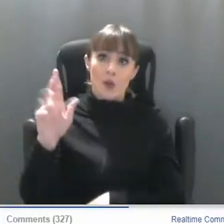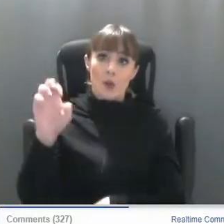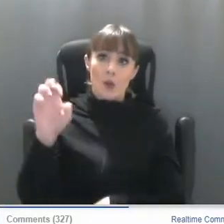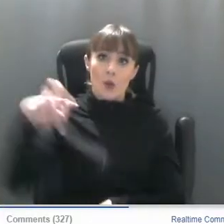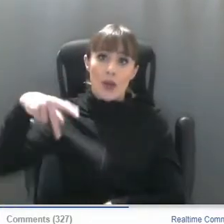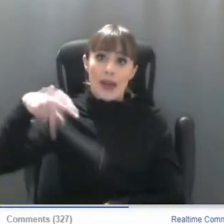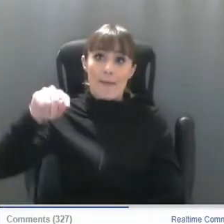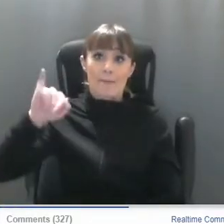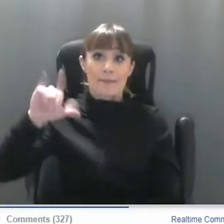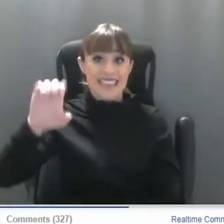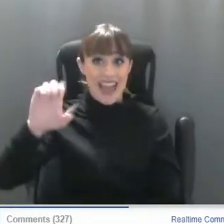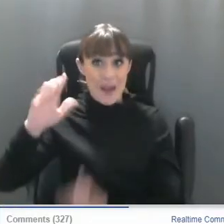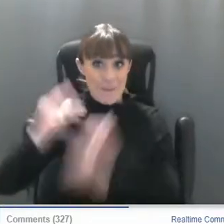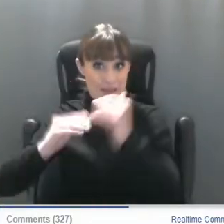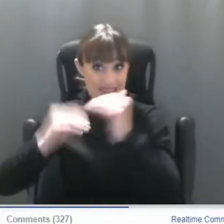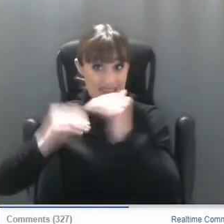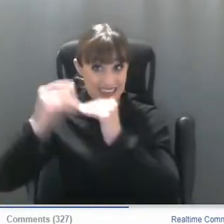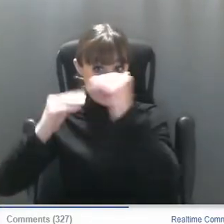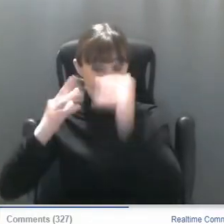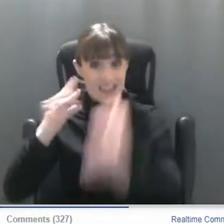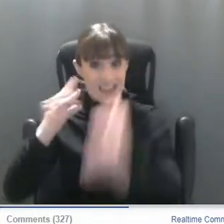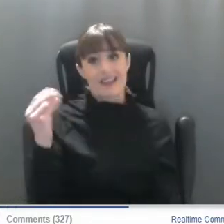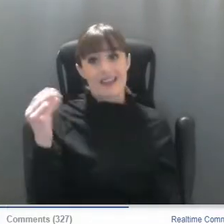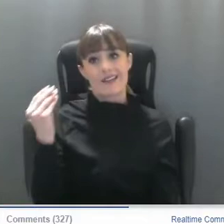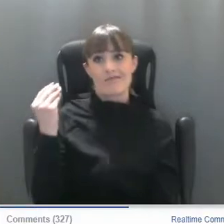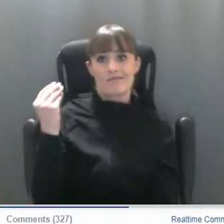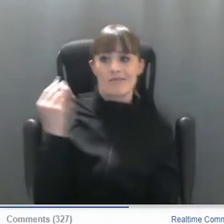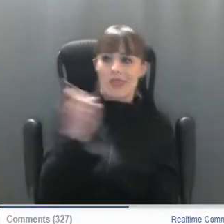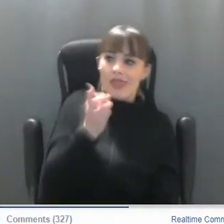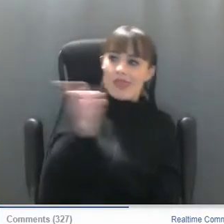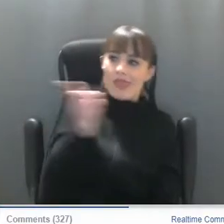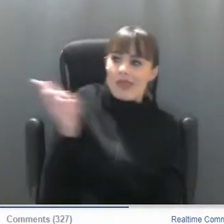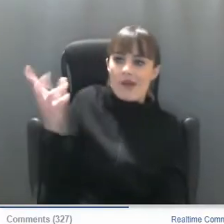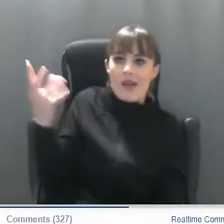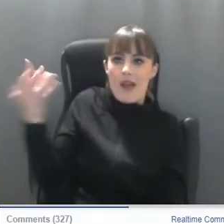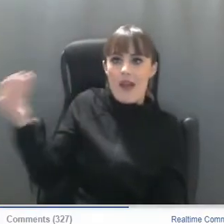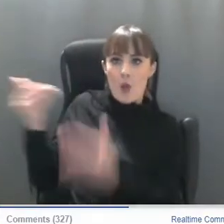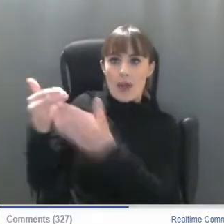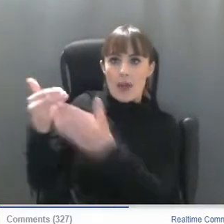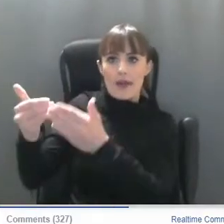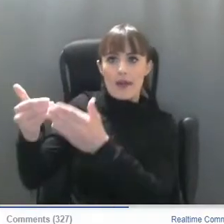for everyone who doesn't want to walk South Hill, obviously. So we do want- we